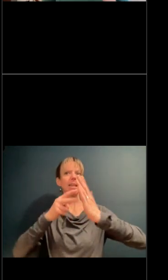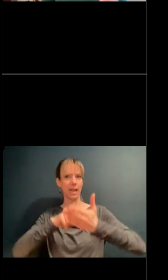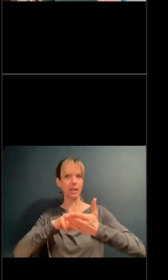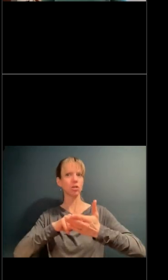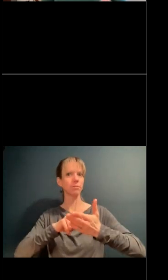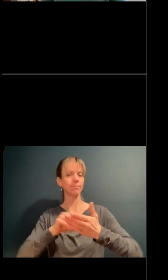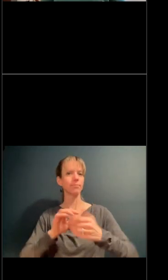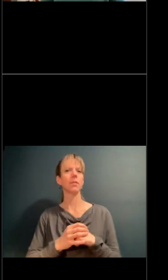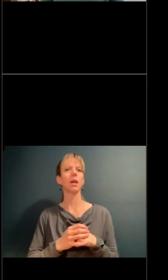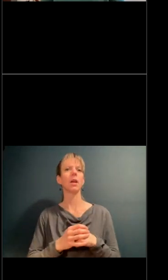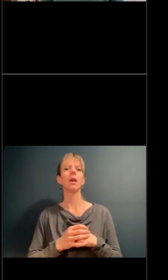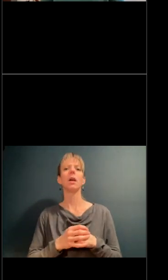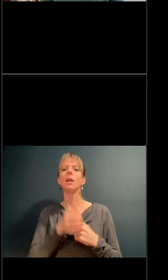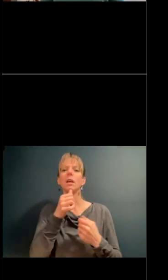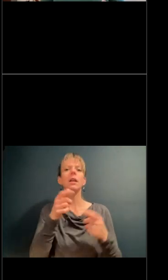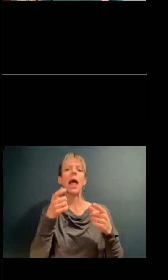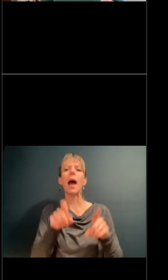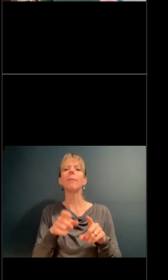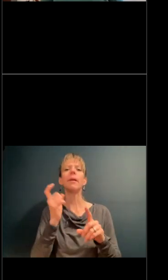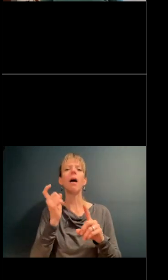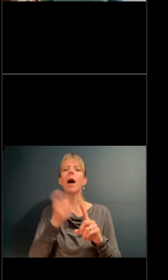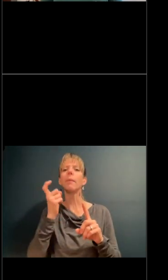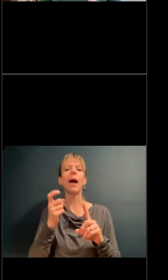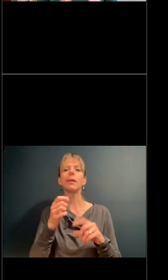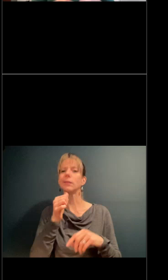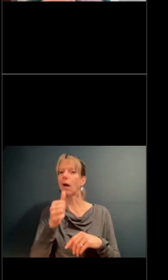because it does not happen automatically. And this is not an area that as our